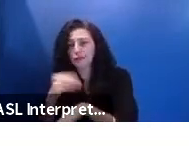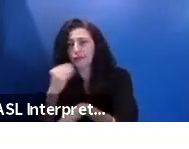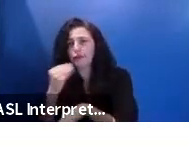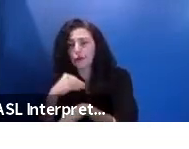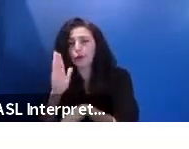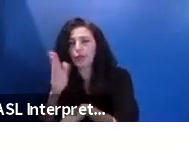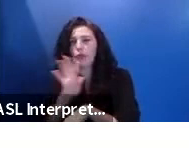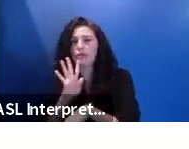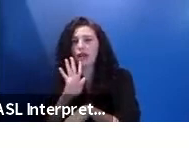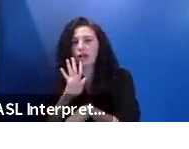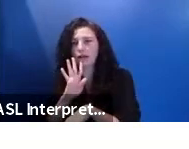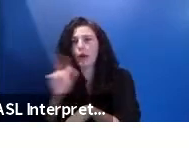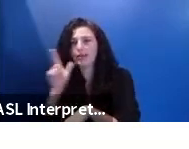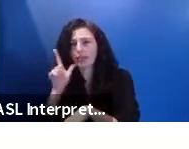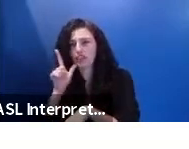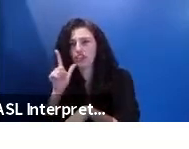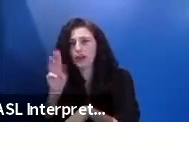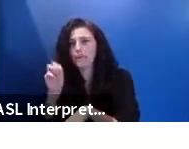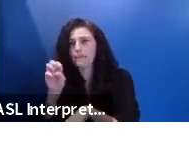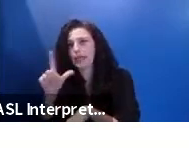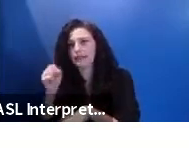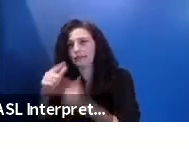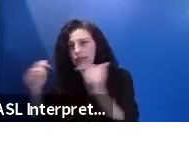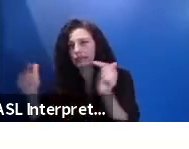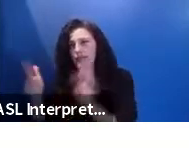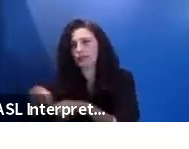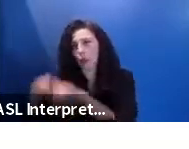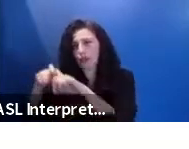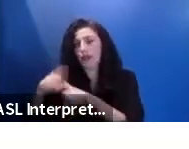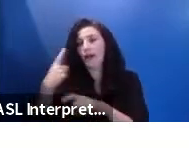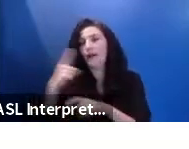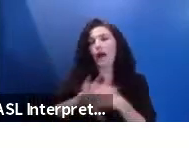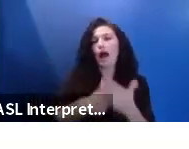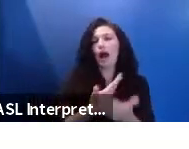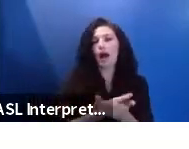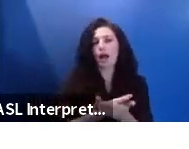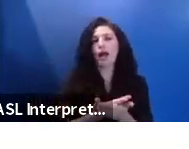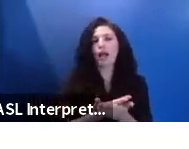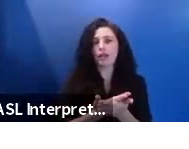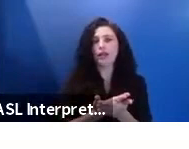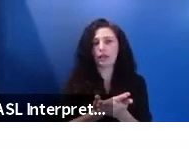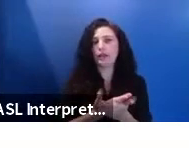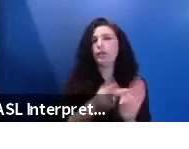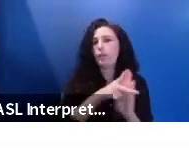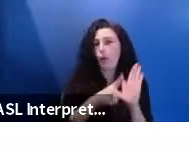food for lunch and meals in a minute, but for on set food, all of the food safety protocols that apply for COVID prevention to also of course,